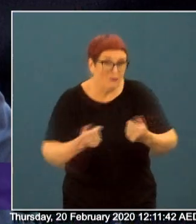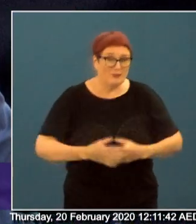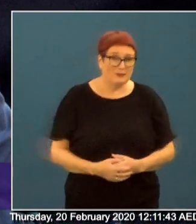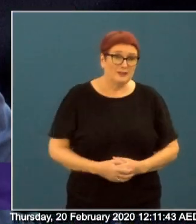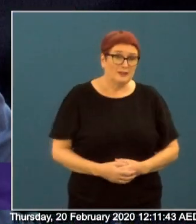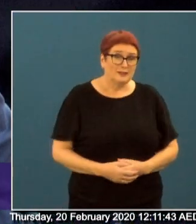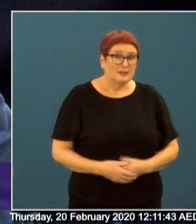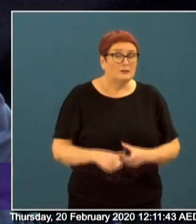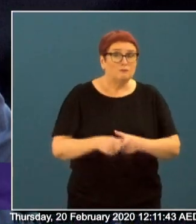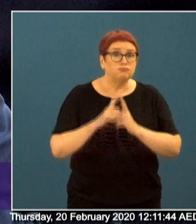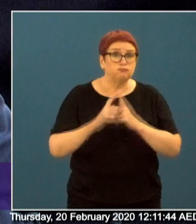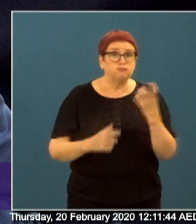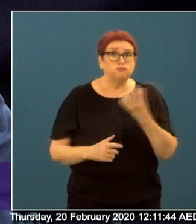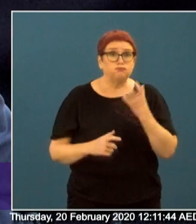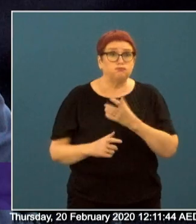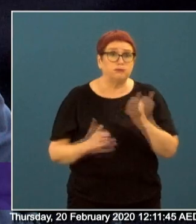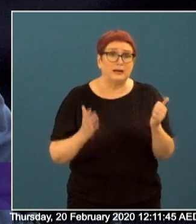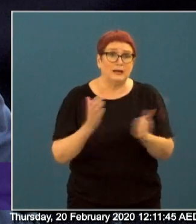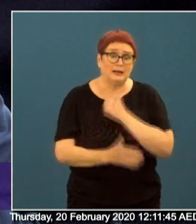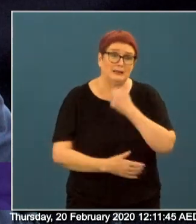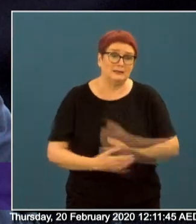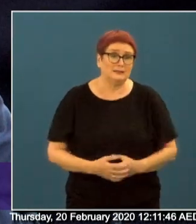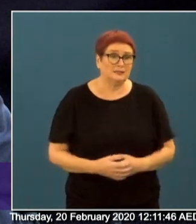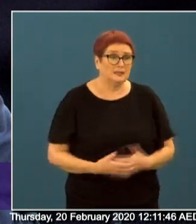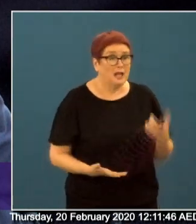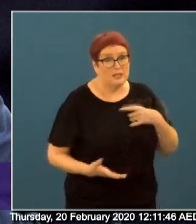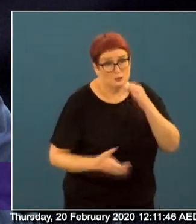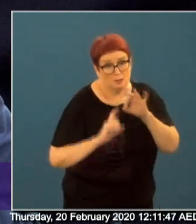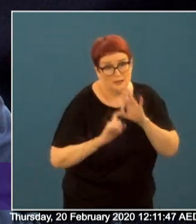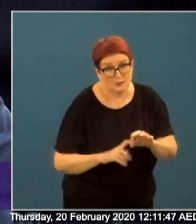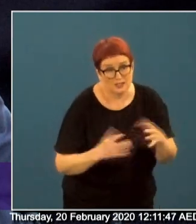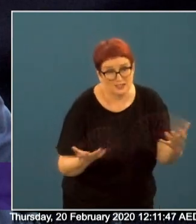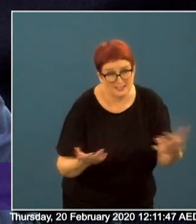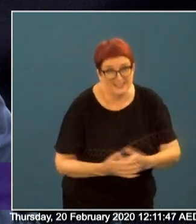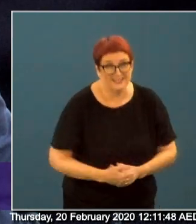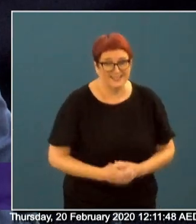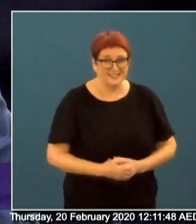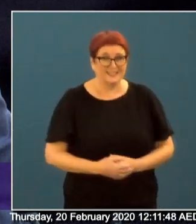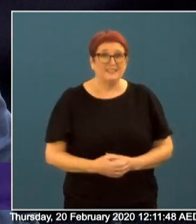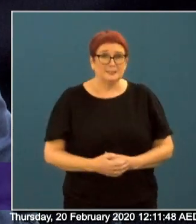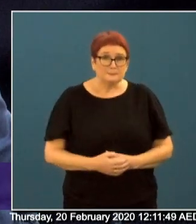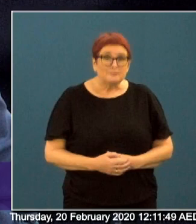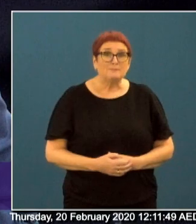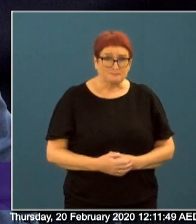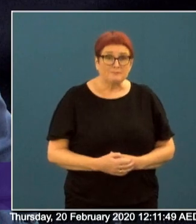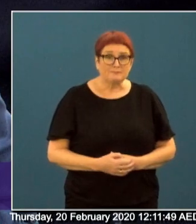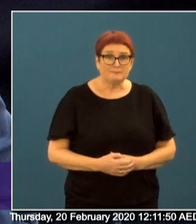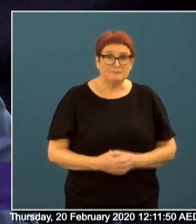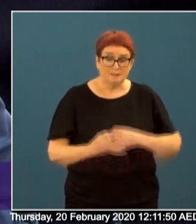I think it's a really difficult problem to solve unless... Which is why I'm asking you. Unless each of those professional groups are equipped with